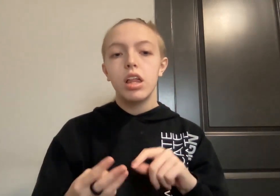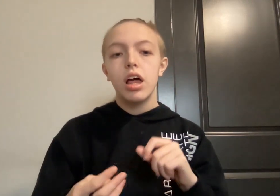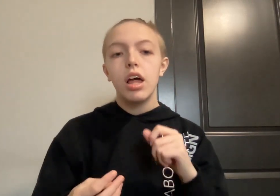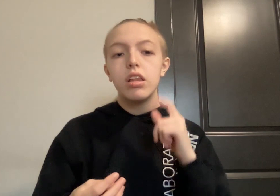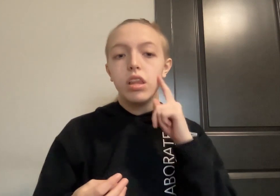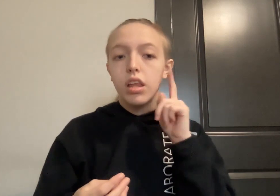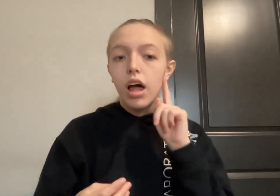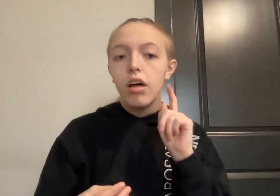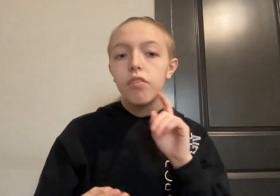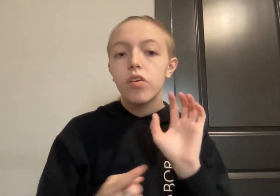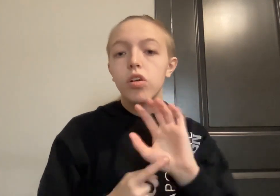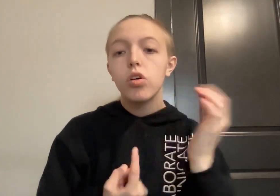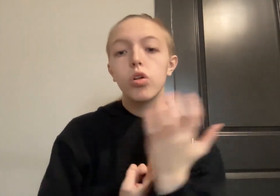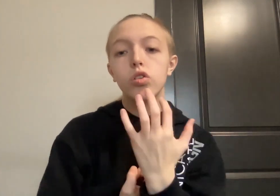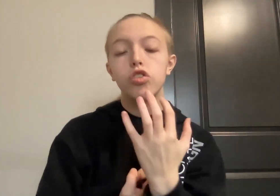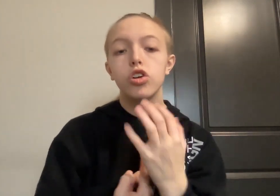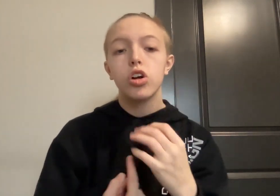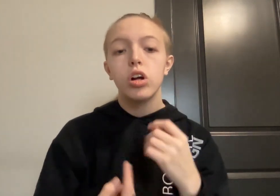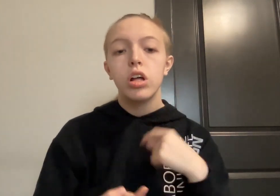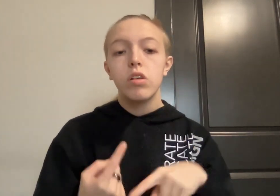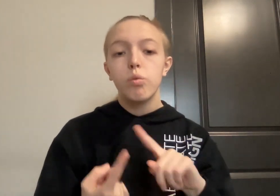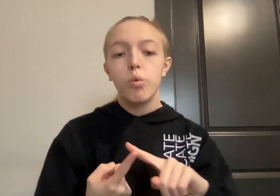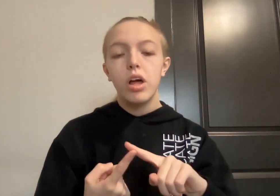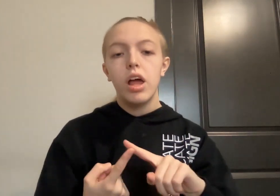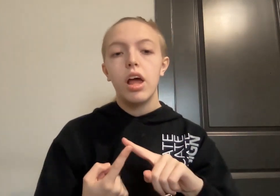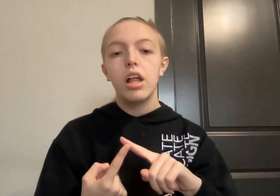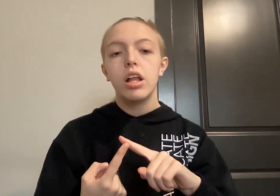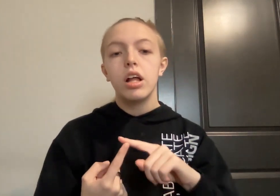and deaf culture when